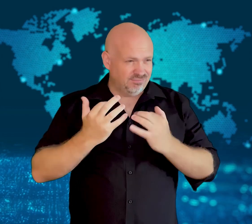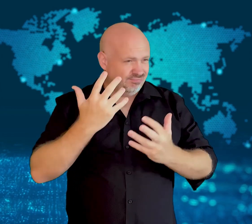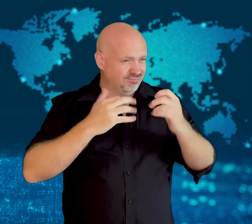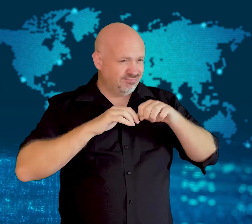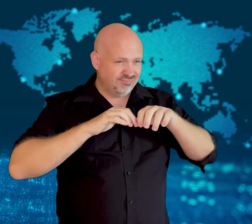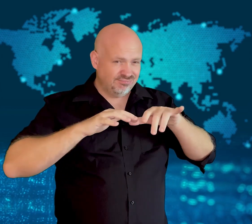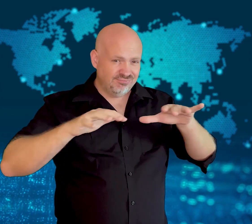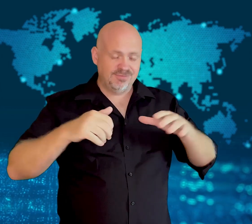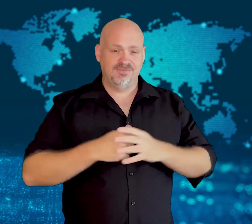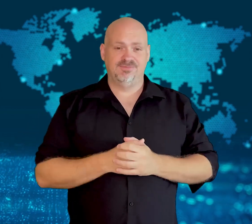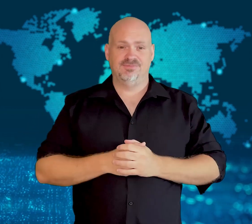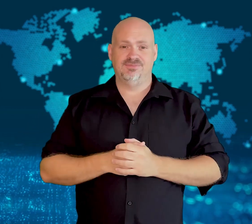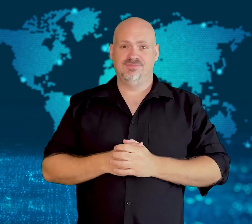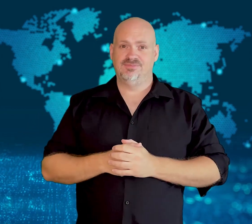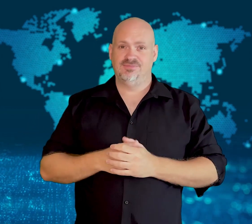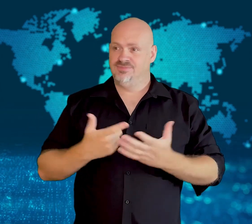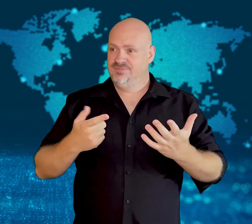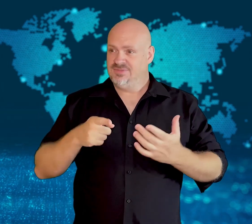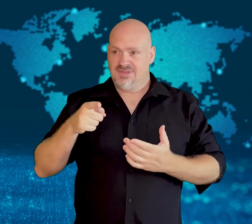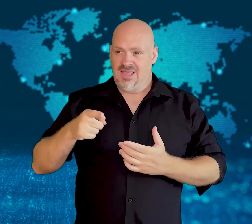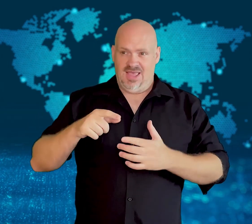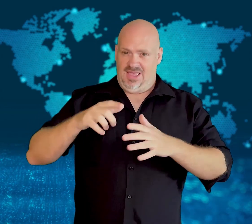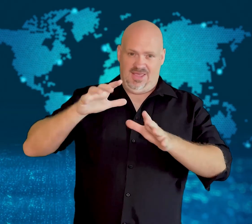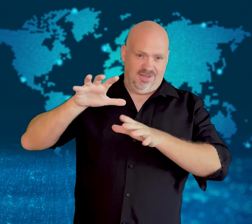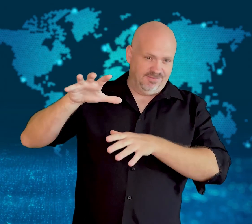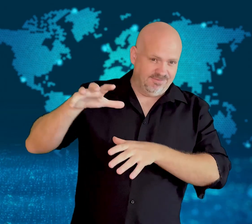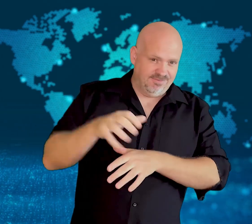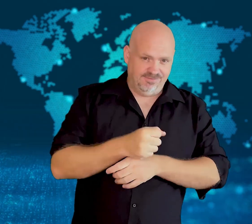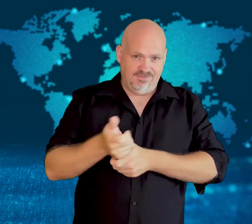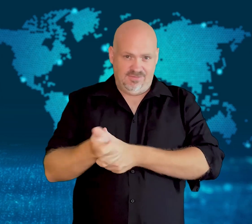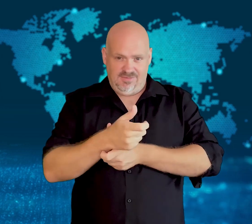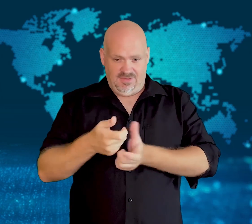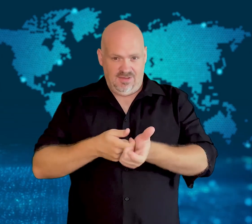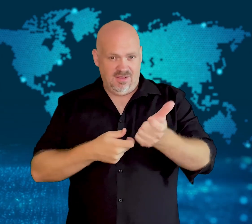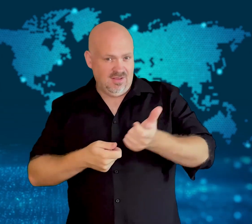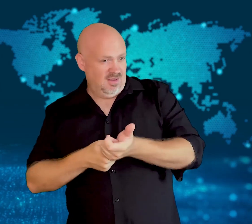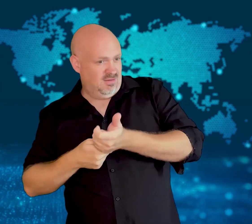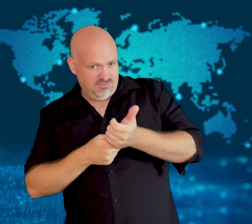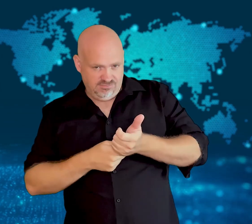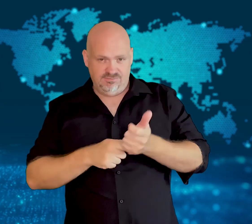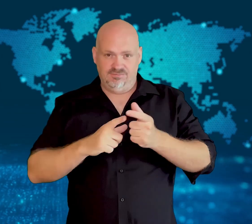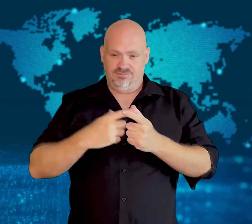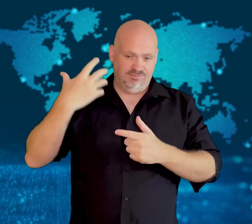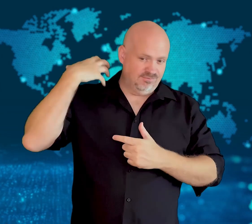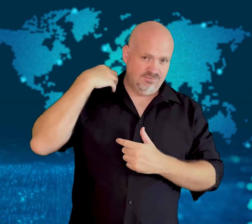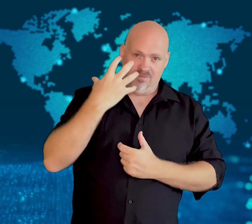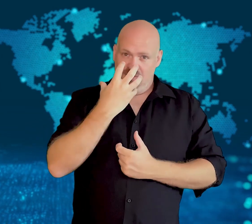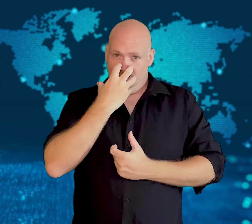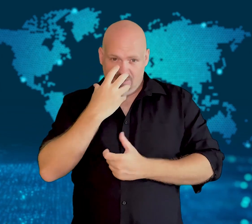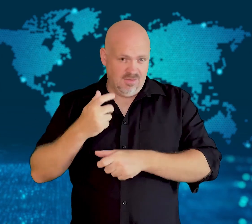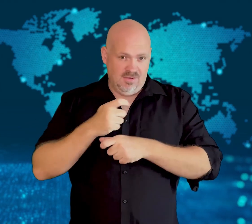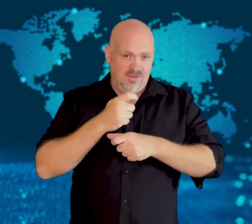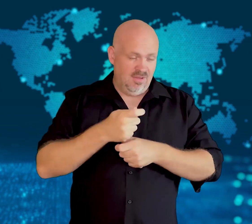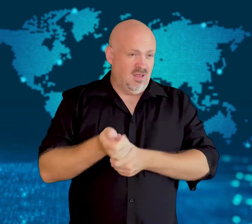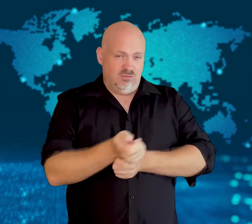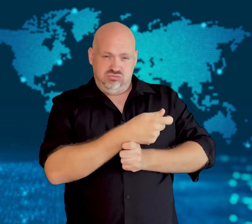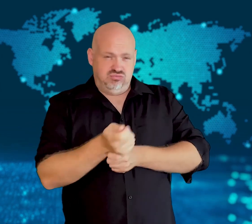was on fire and rushed into the house as the fire tore quickly through his home.